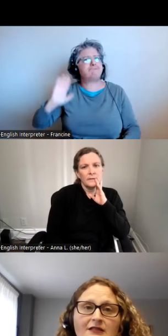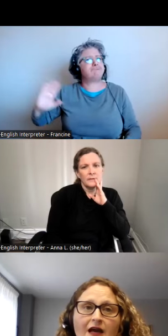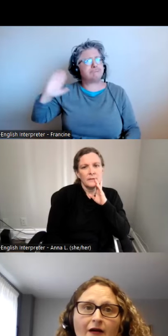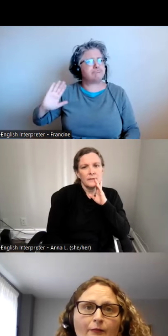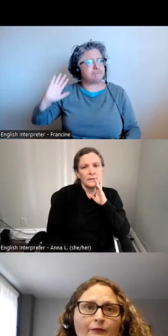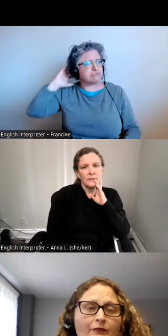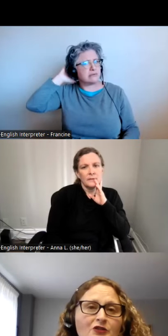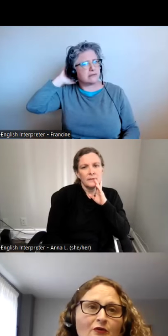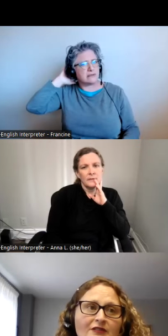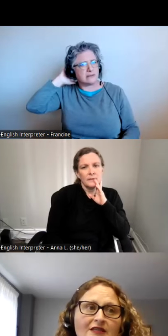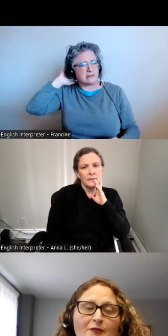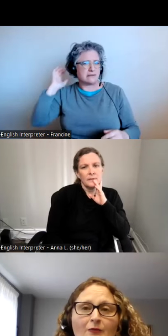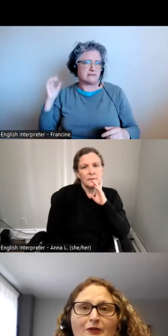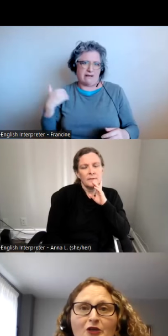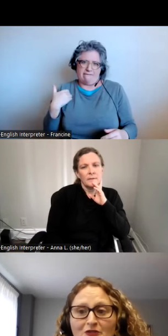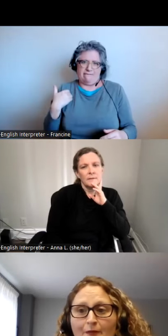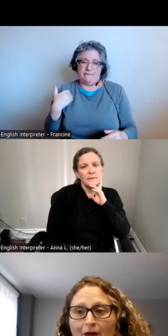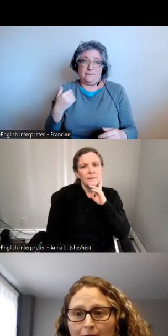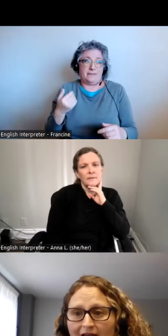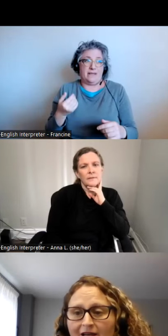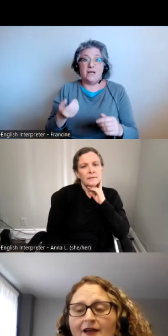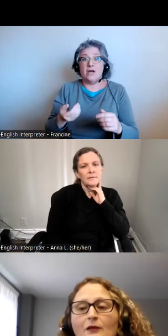they don't kind of trust it? » Allison Boyce: Yes, yes